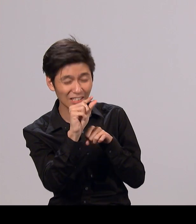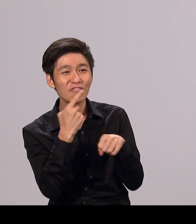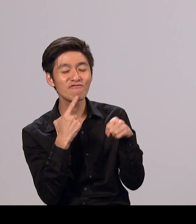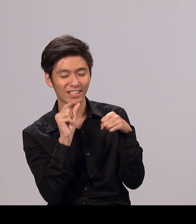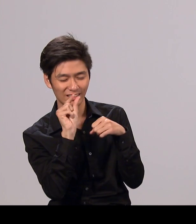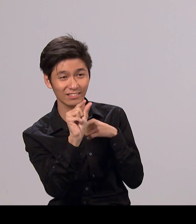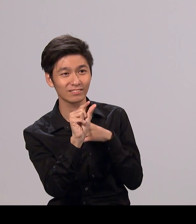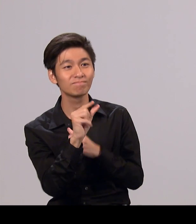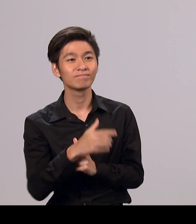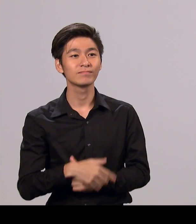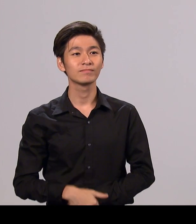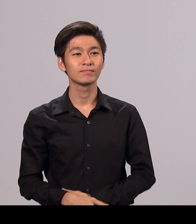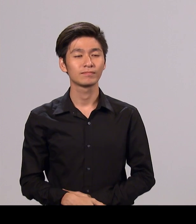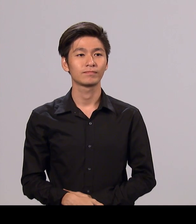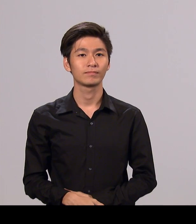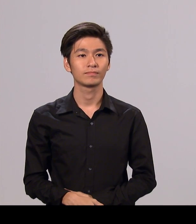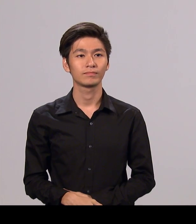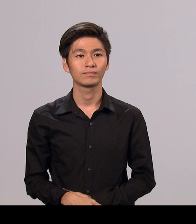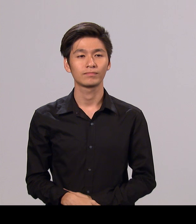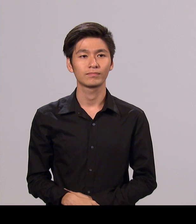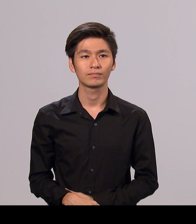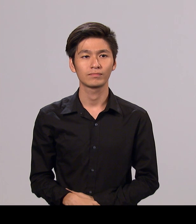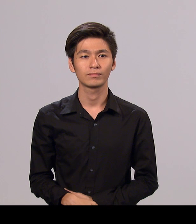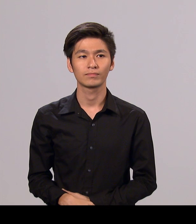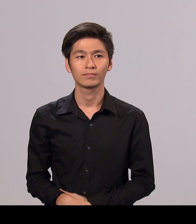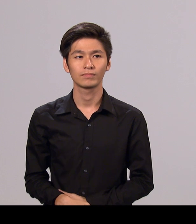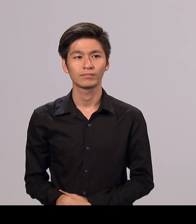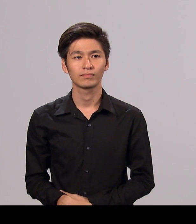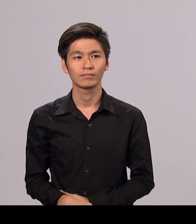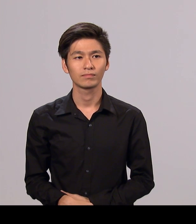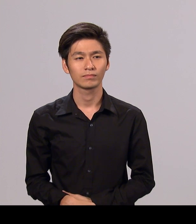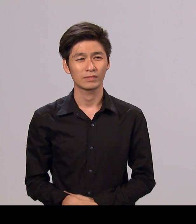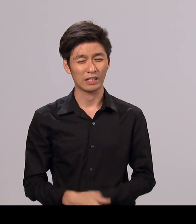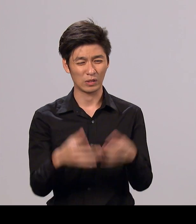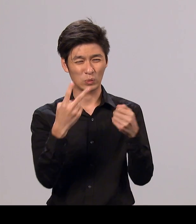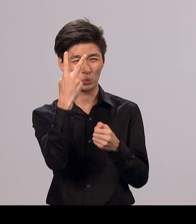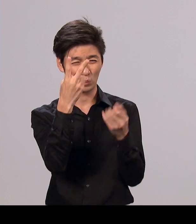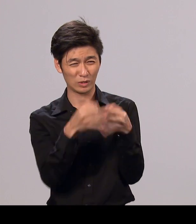We have two vital sea lanes of communication, two arteries.